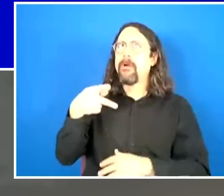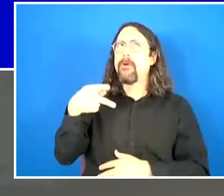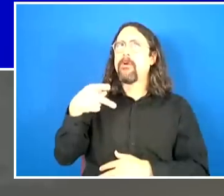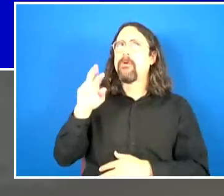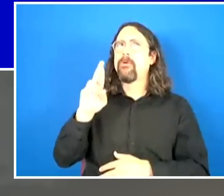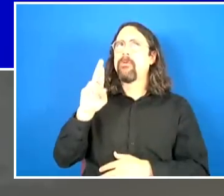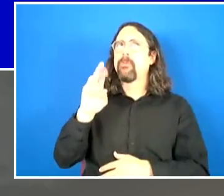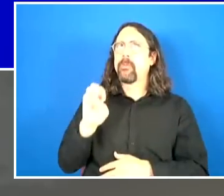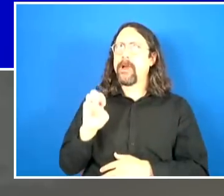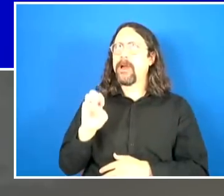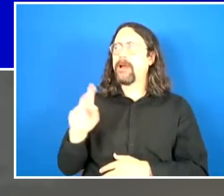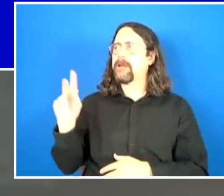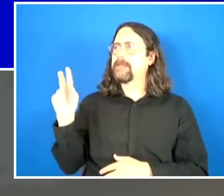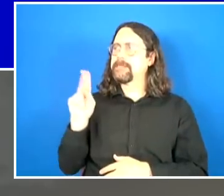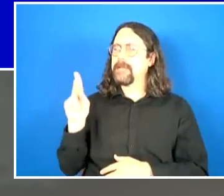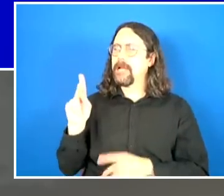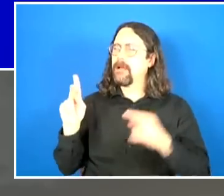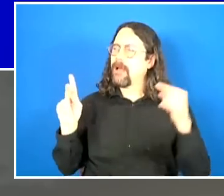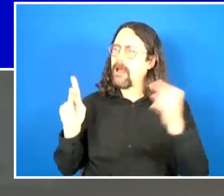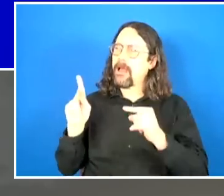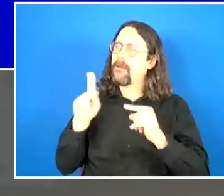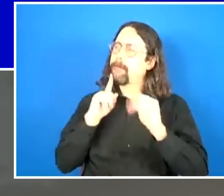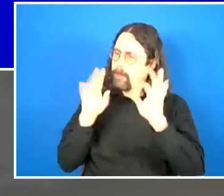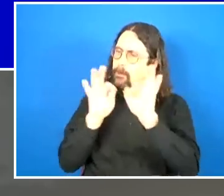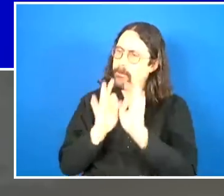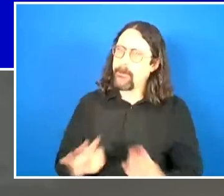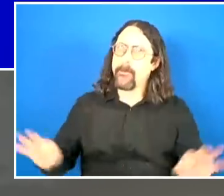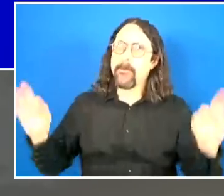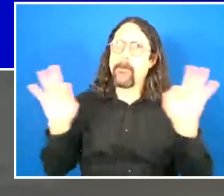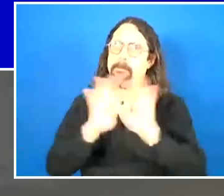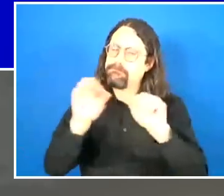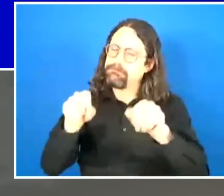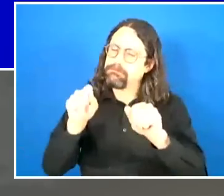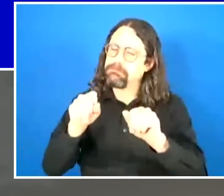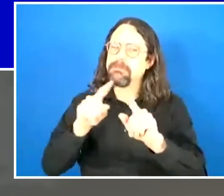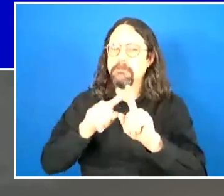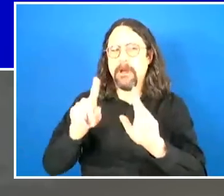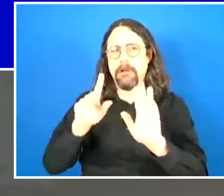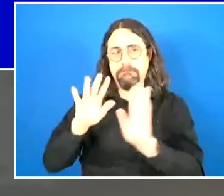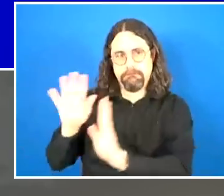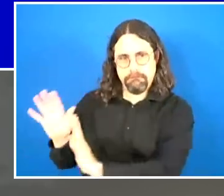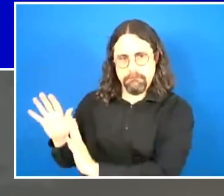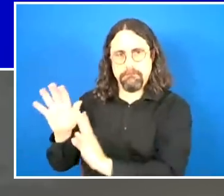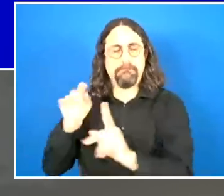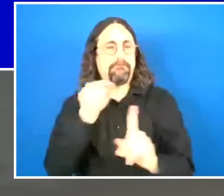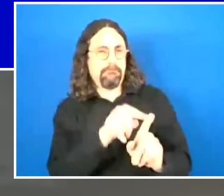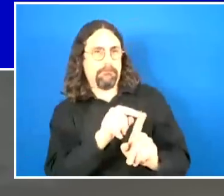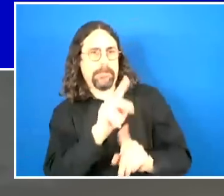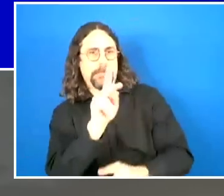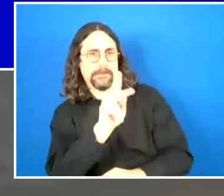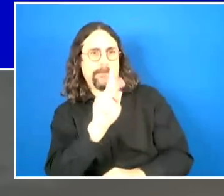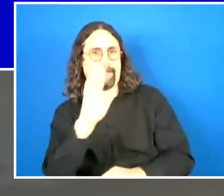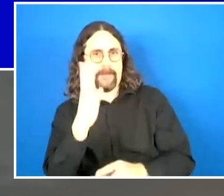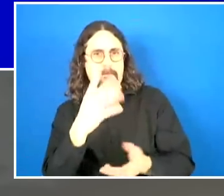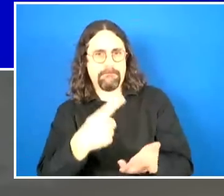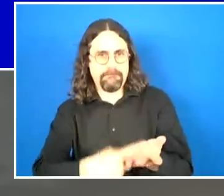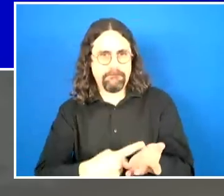OF THIS FROM PEKR, KTO I 5S AL TLHE FOUNDATION BUILDING, OF COURSE. SO WE WANT TO TAKE ADVANTAGE EVERY DAY AND WE